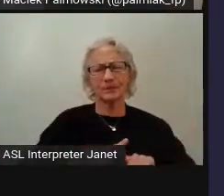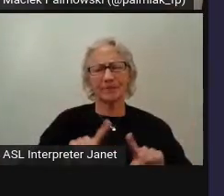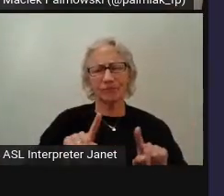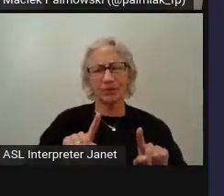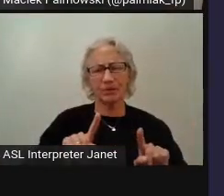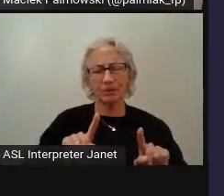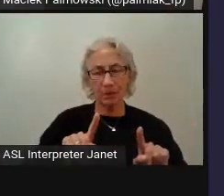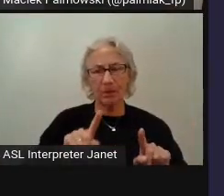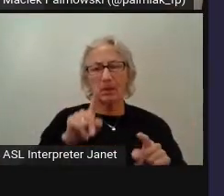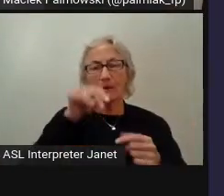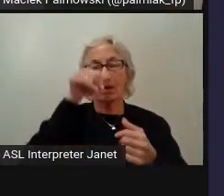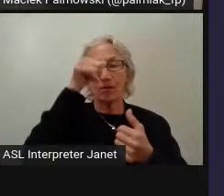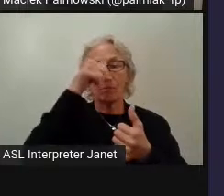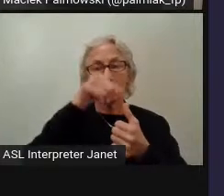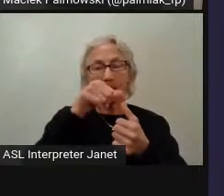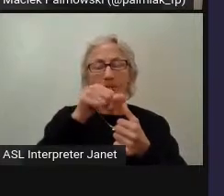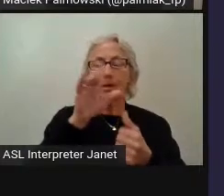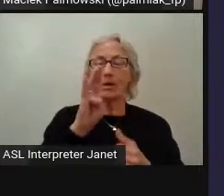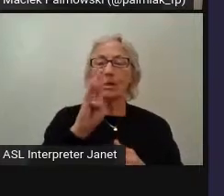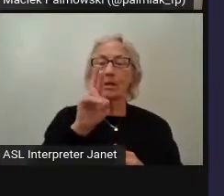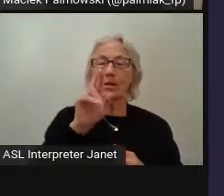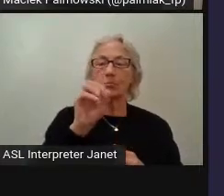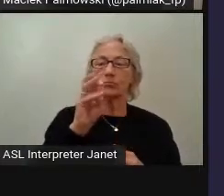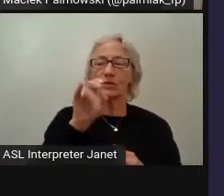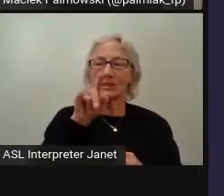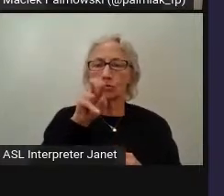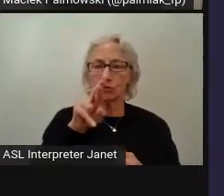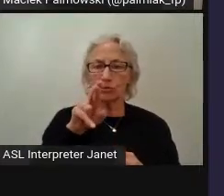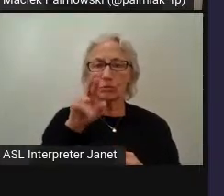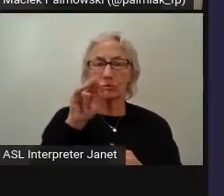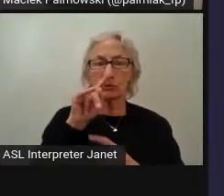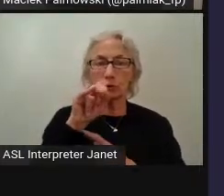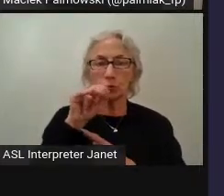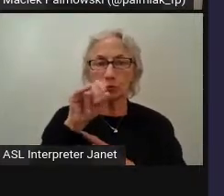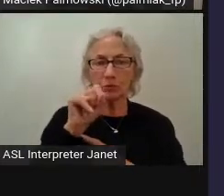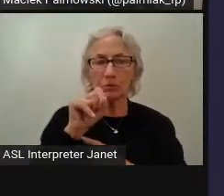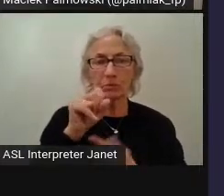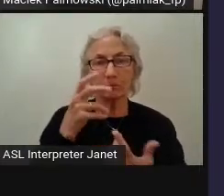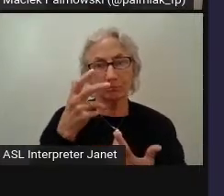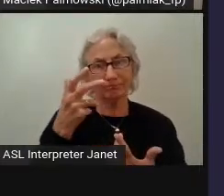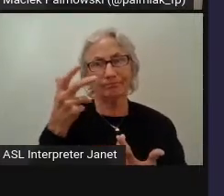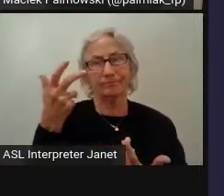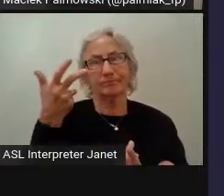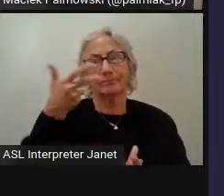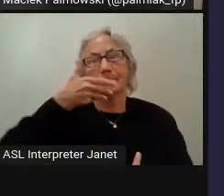Both come of course both because they have a bit different reasons to exist or go first of all we have to remember that